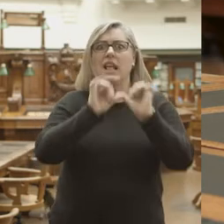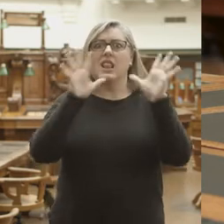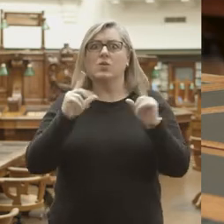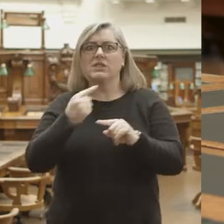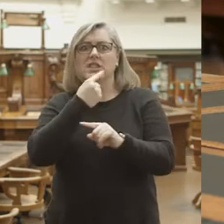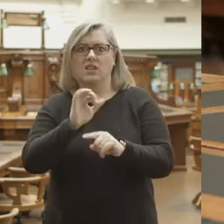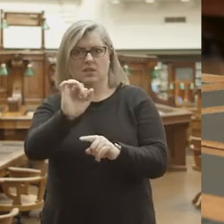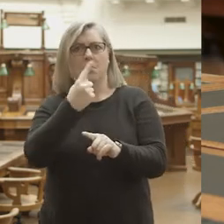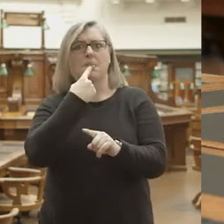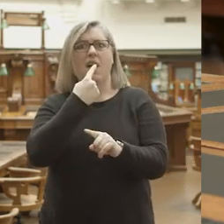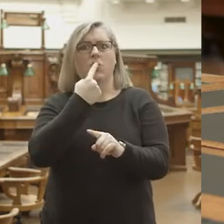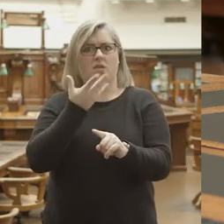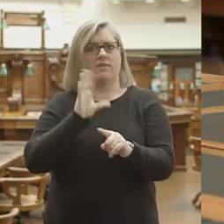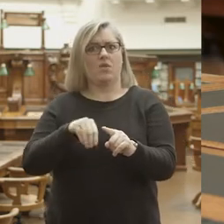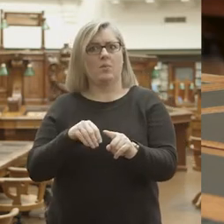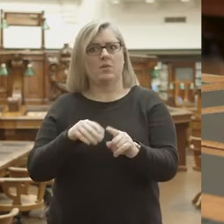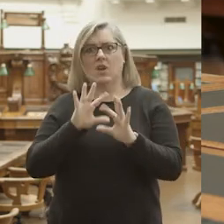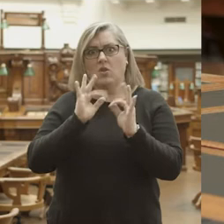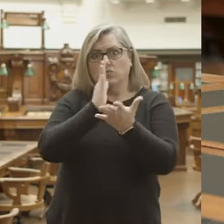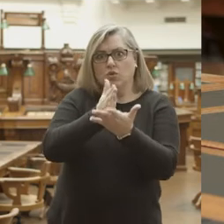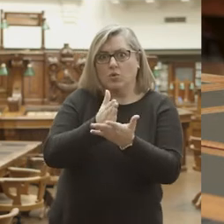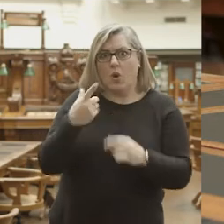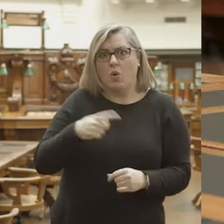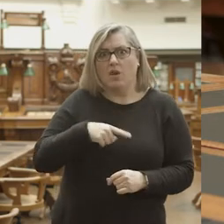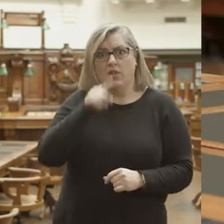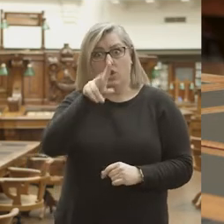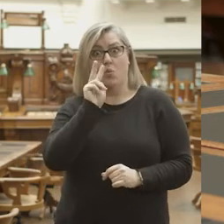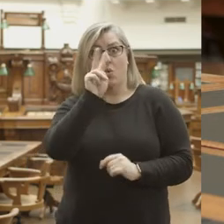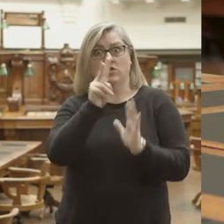your mouth', but it's not because you're watching this on a video